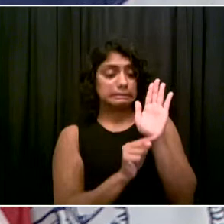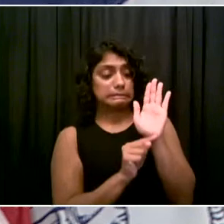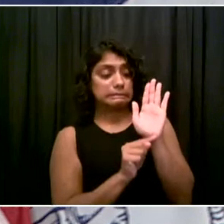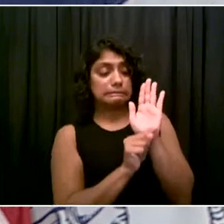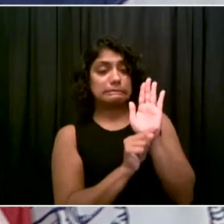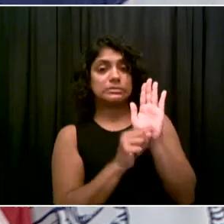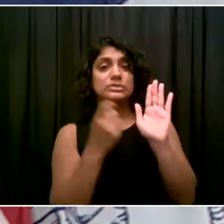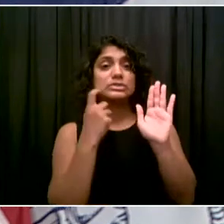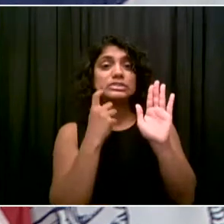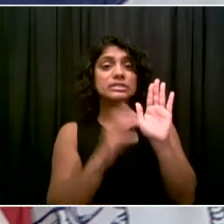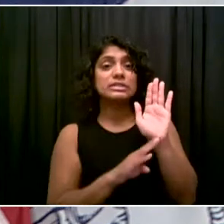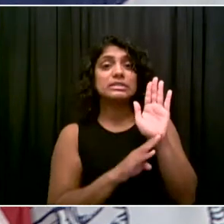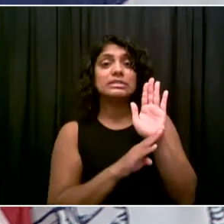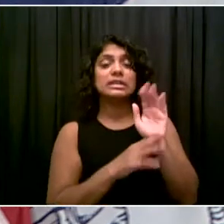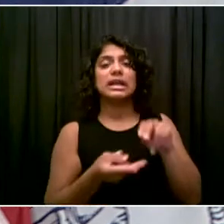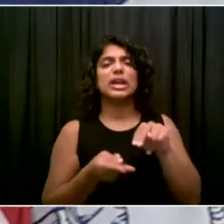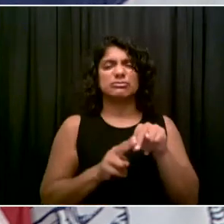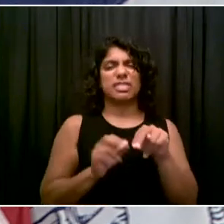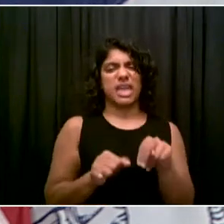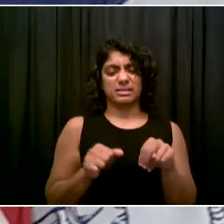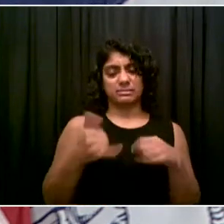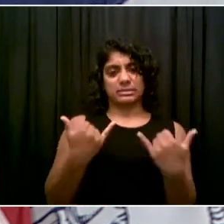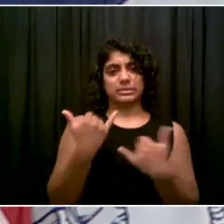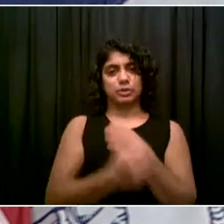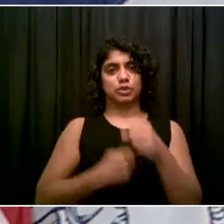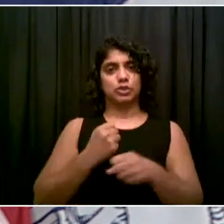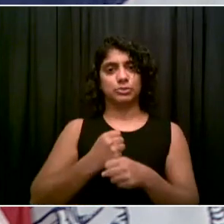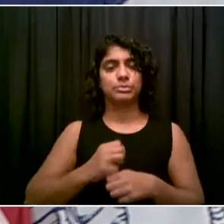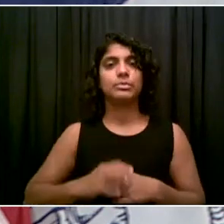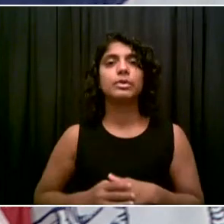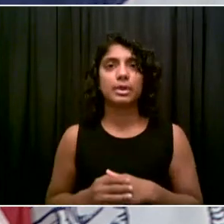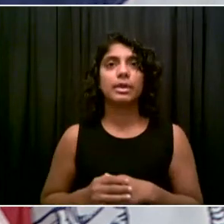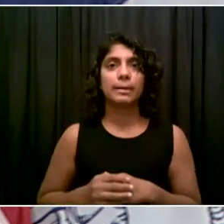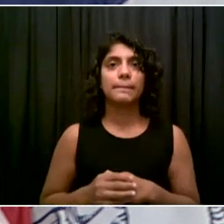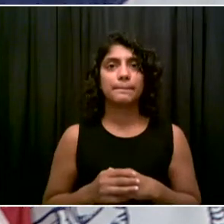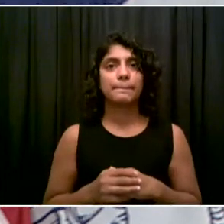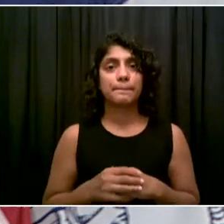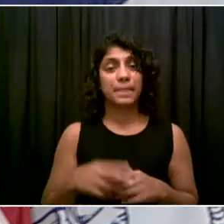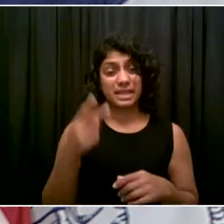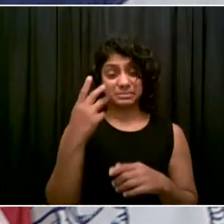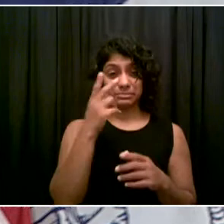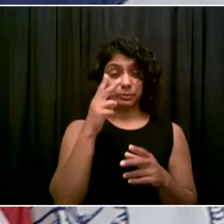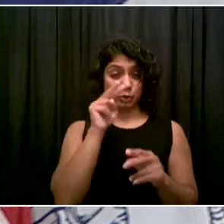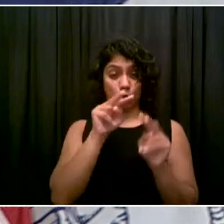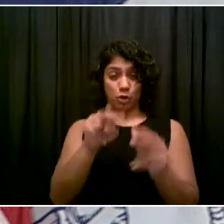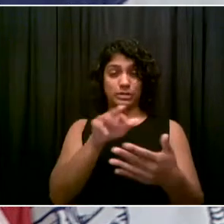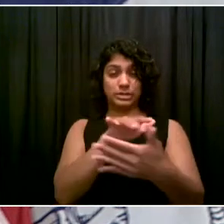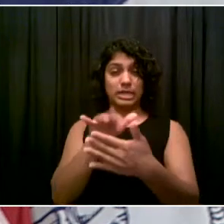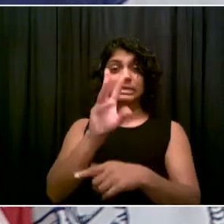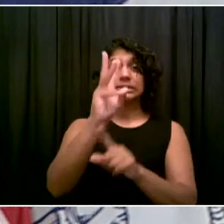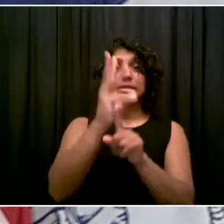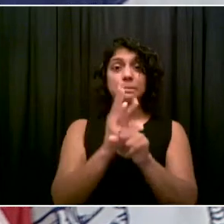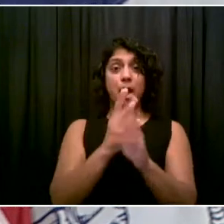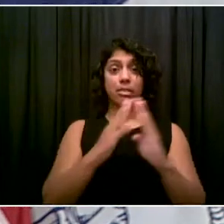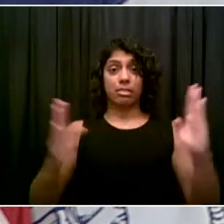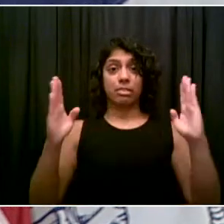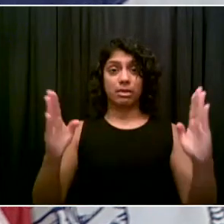ARE THE LAST 23 YEARS. MY BELIEF IT GOES EVEN FURTHER. FOR THE FIRST SIX MONTHS OF